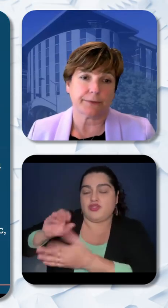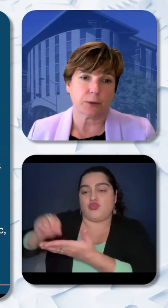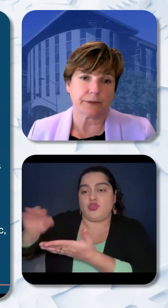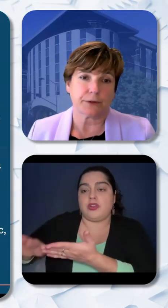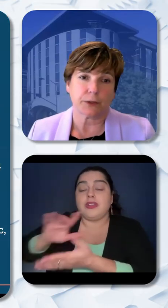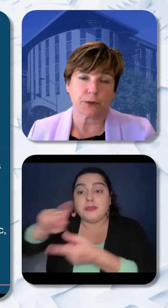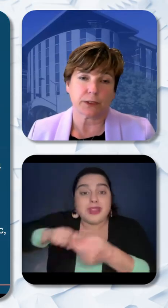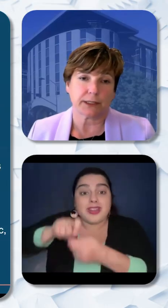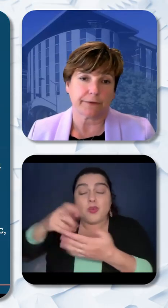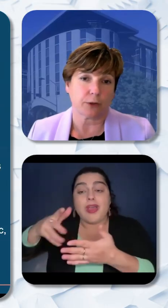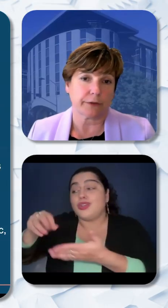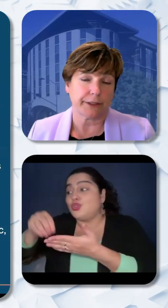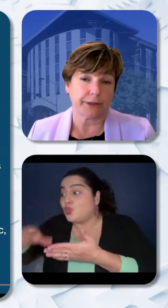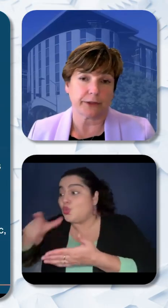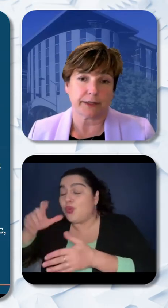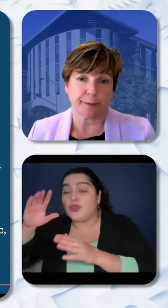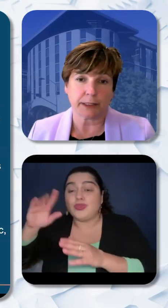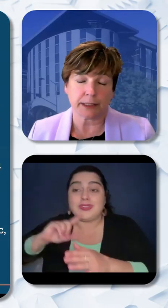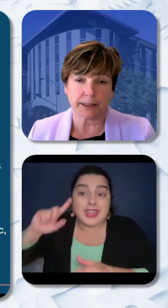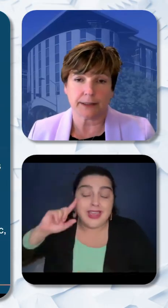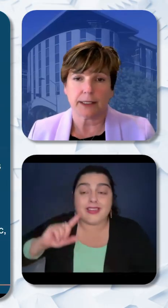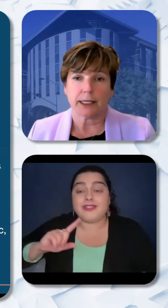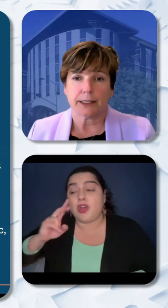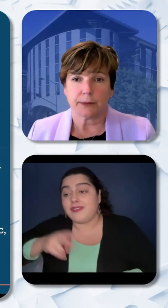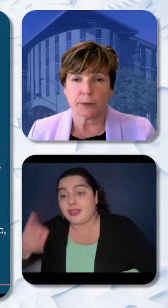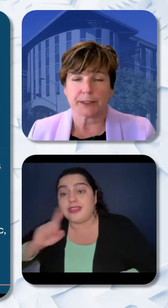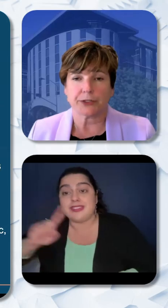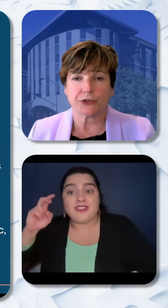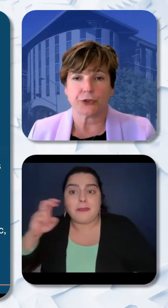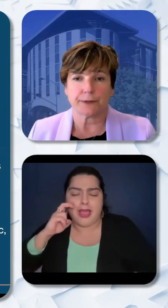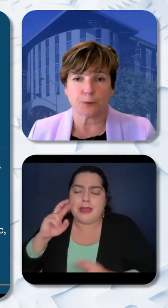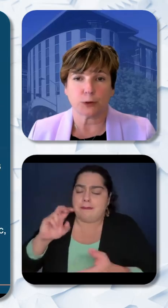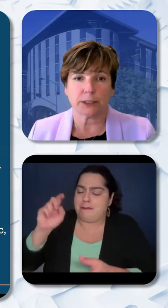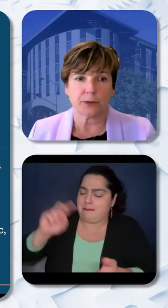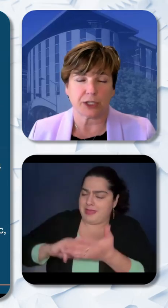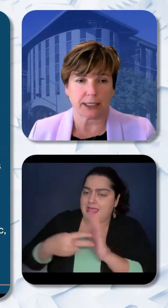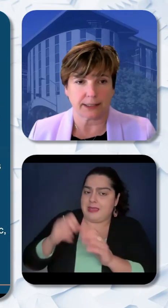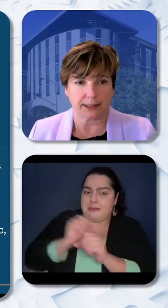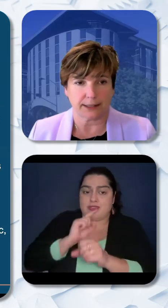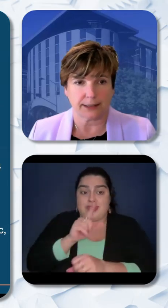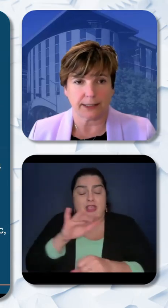the focus for students who are deaf, hard of hearing, or deaf-blind We must ensure there's full language access,